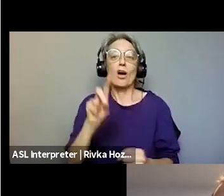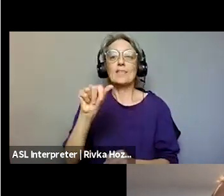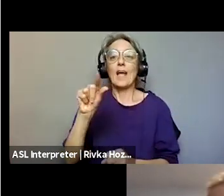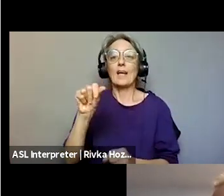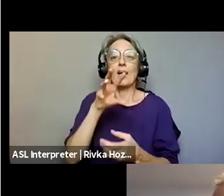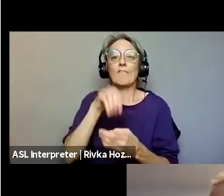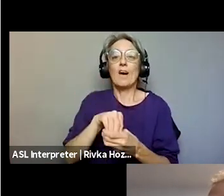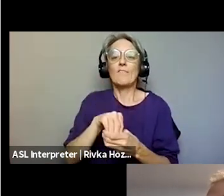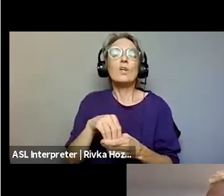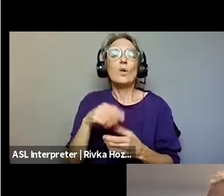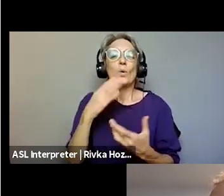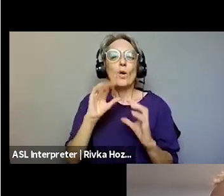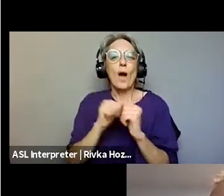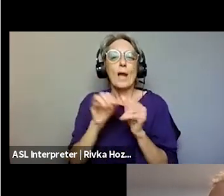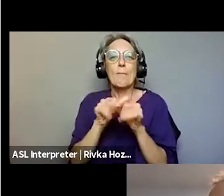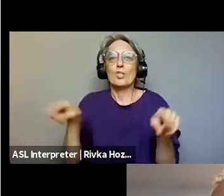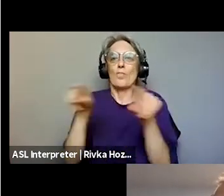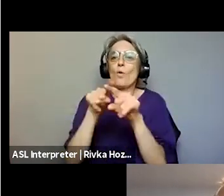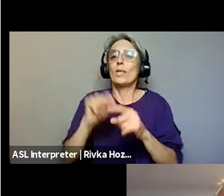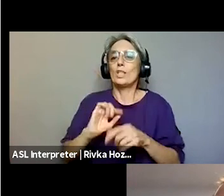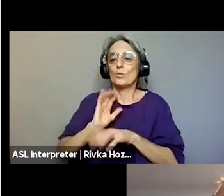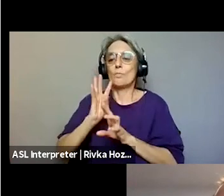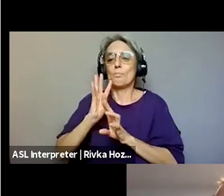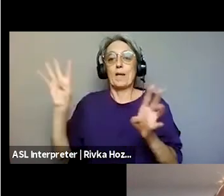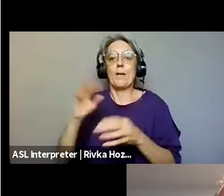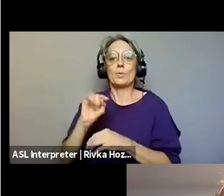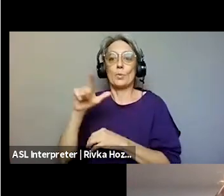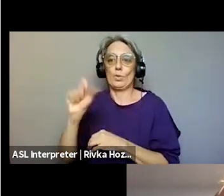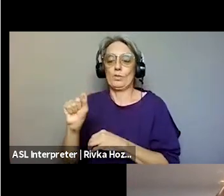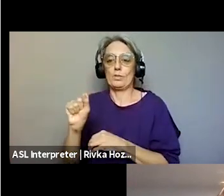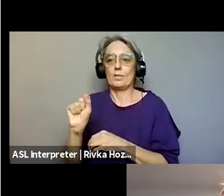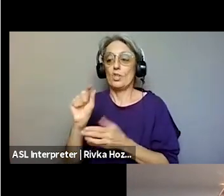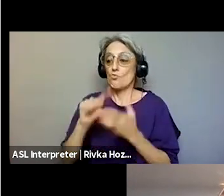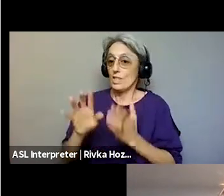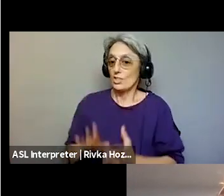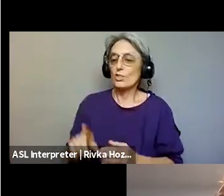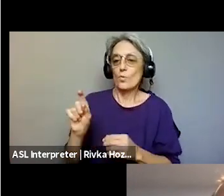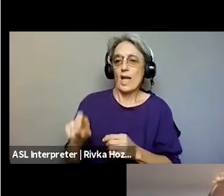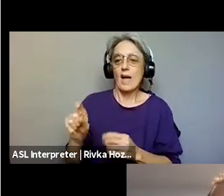and we need to make those tools. That’s sort of on us as researchers is to develop analytic tools